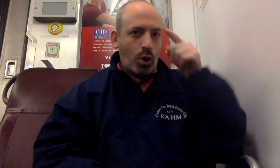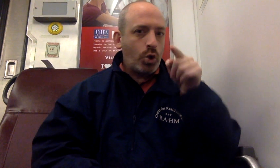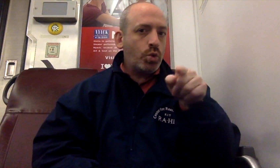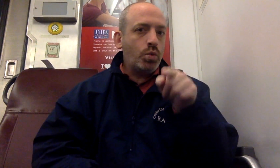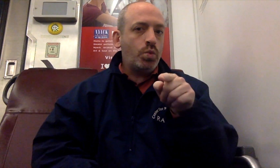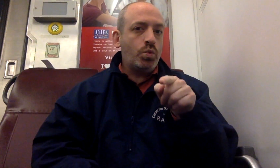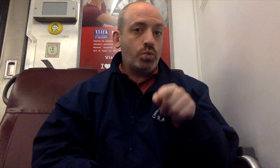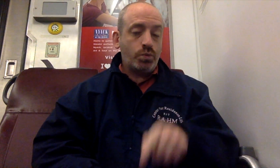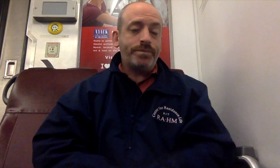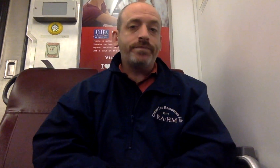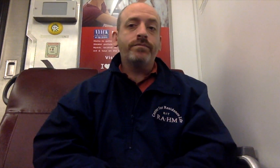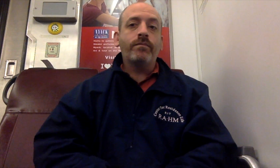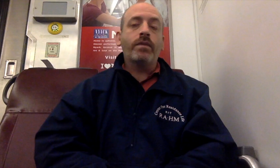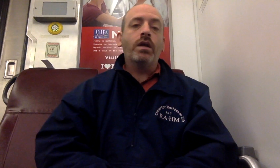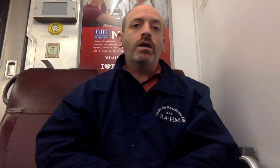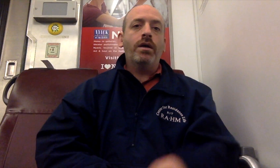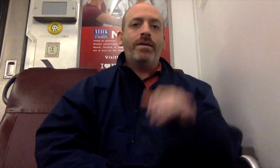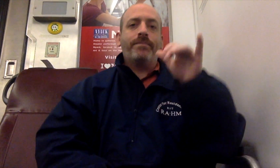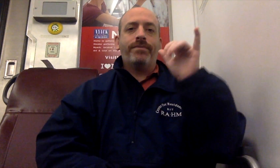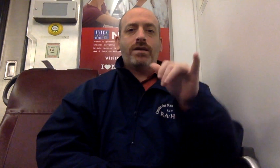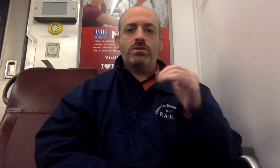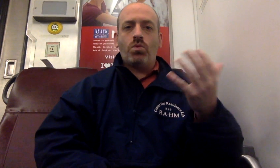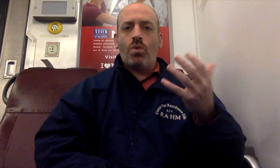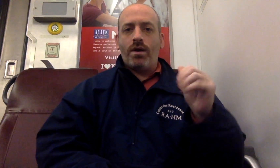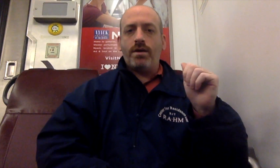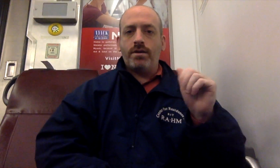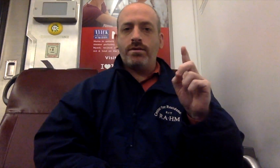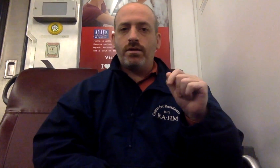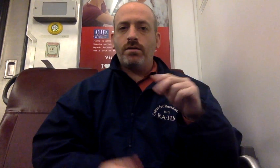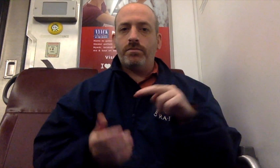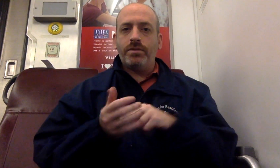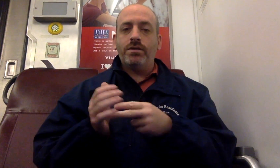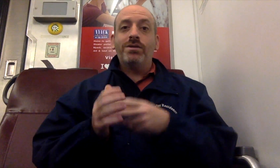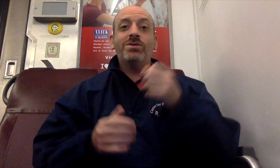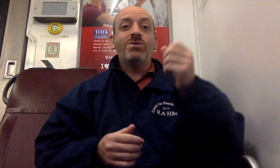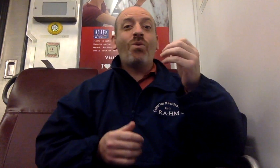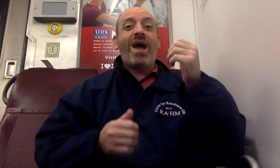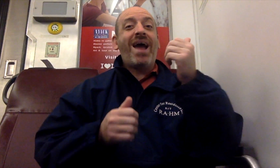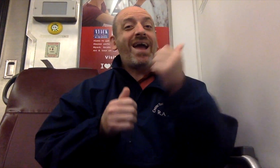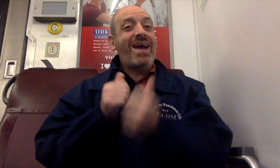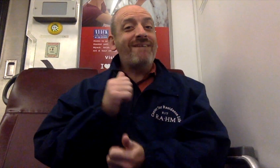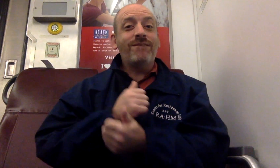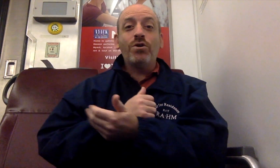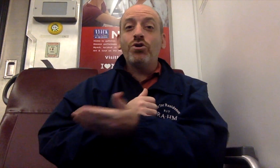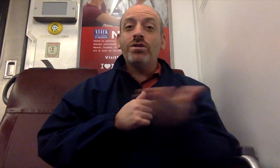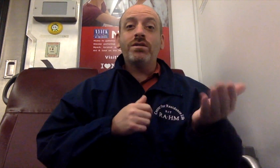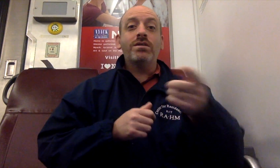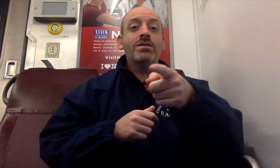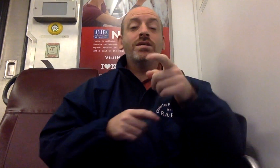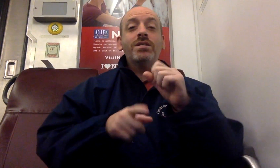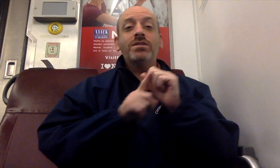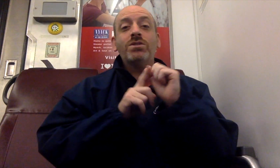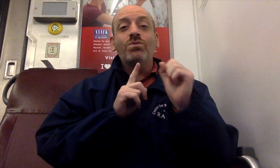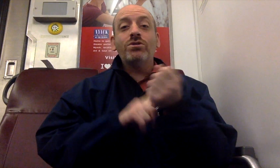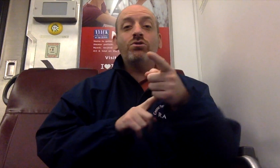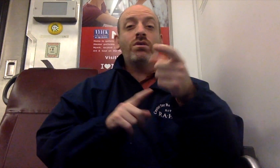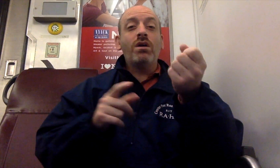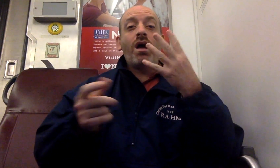works for you. That's what ADA defines public accommodations. In every situations you have been sharing